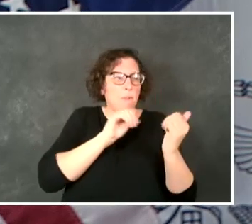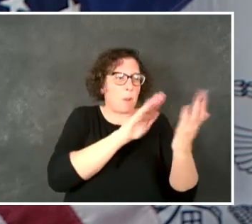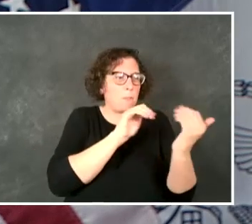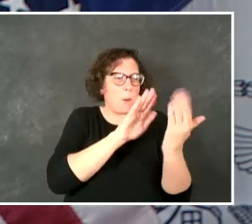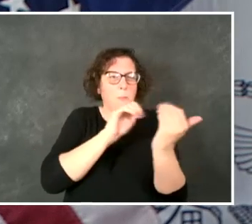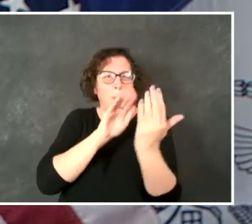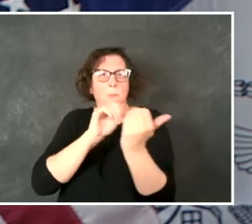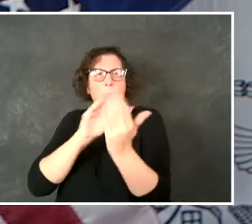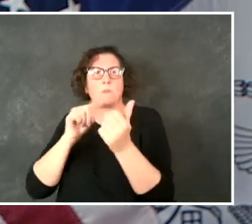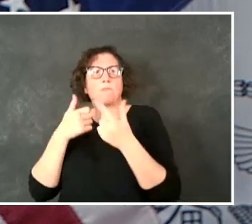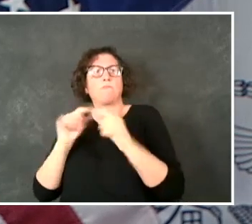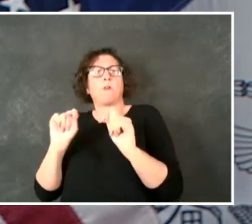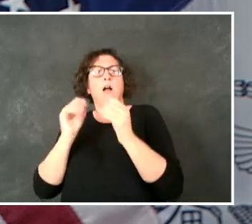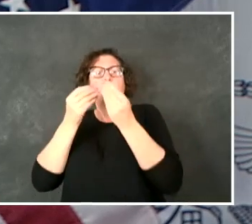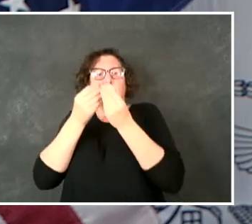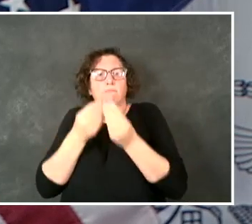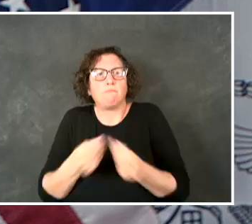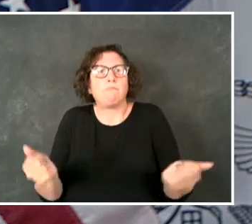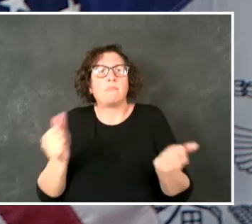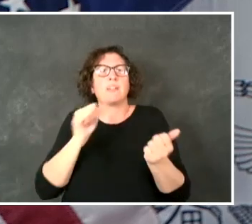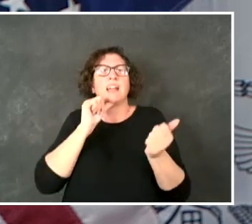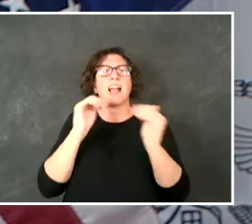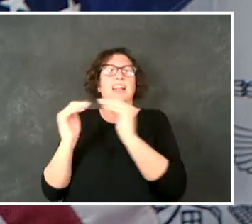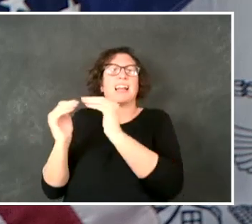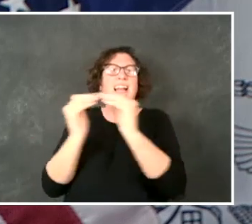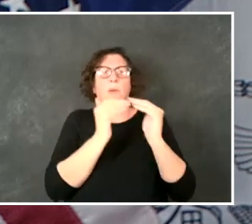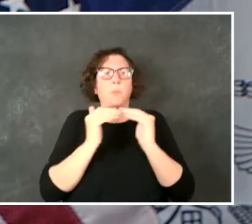MANY WAYS THAT